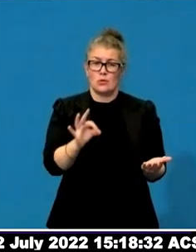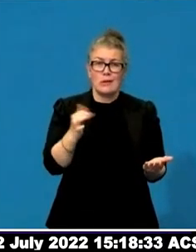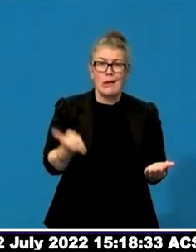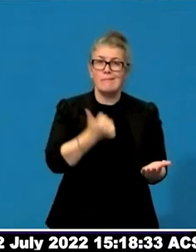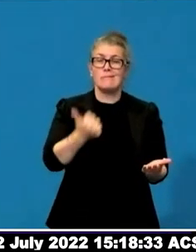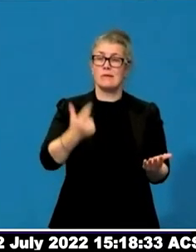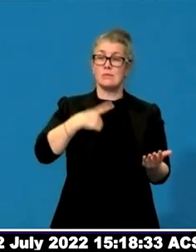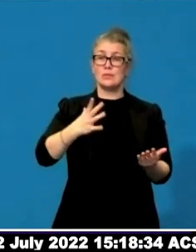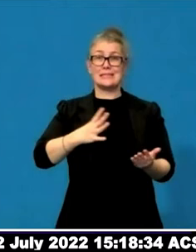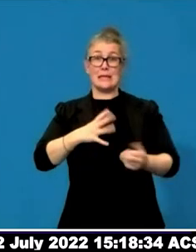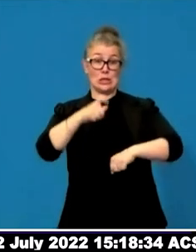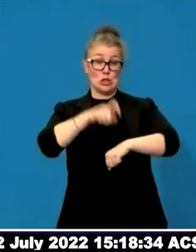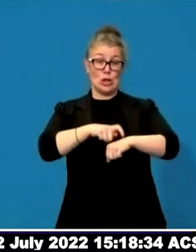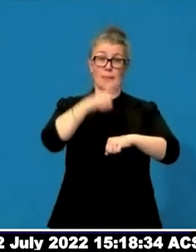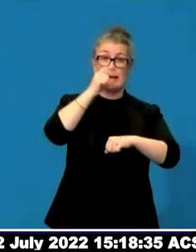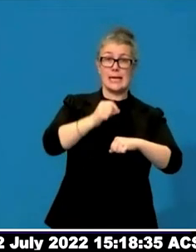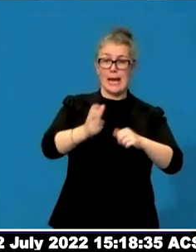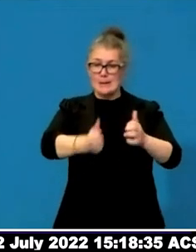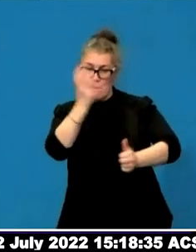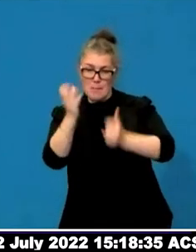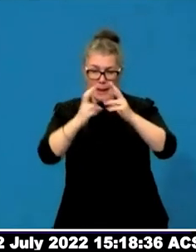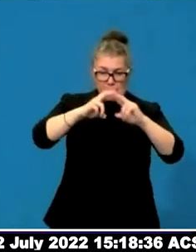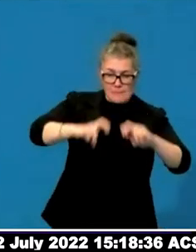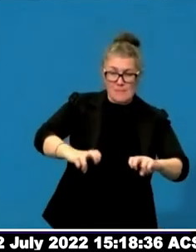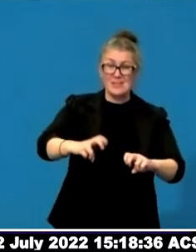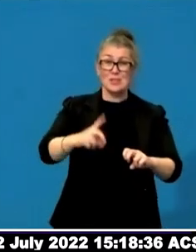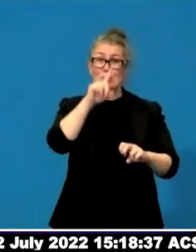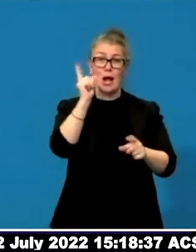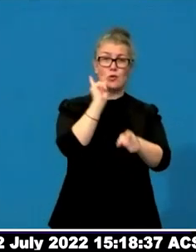You can't cover, you know, 10 topics properly